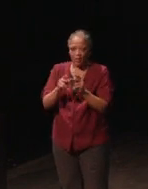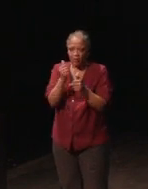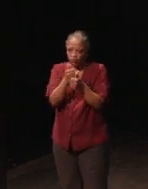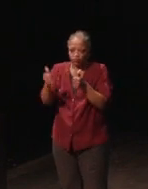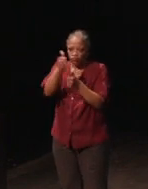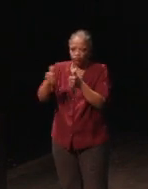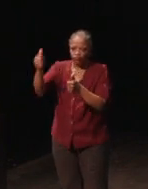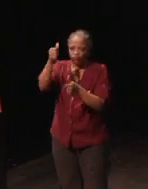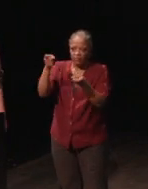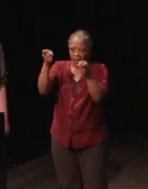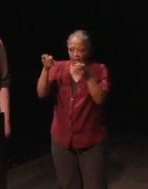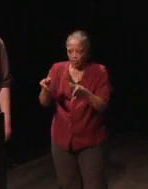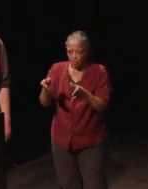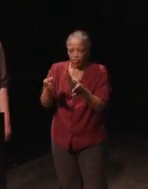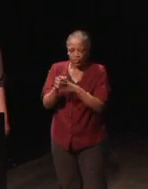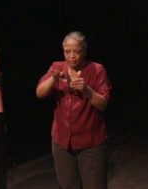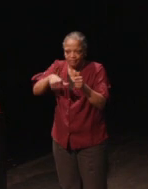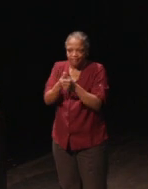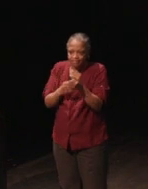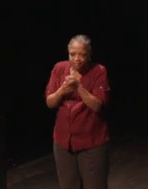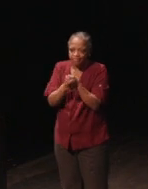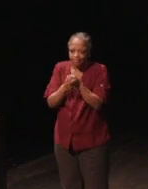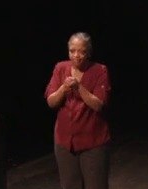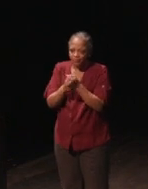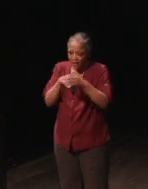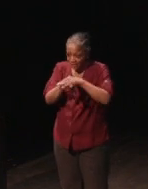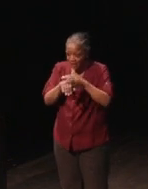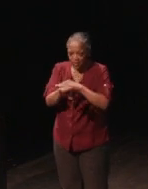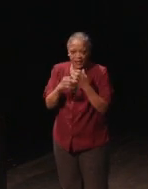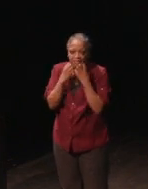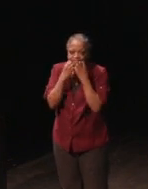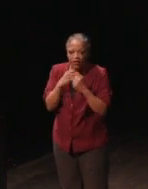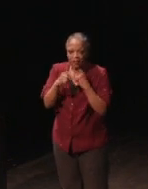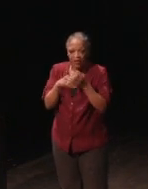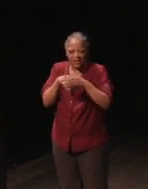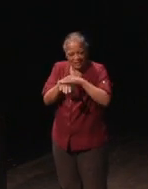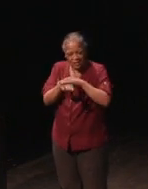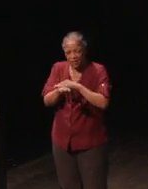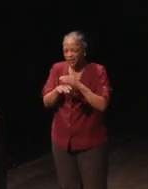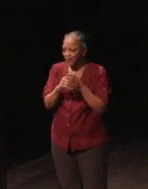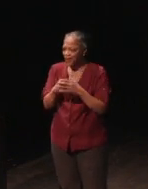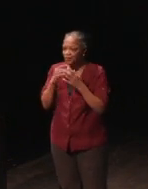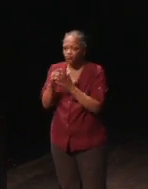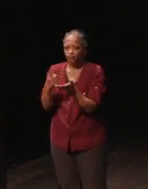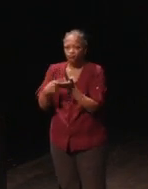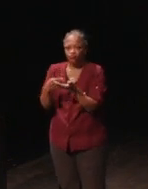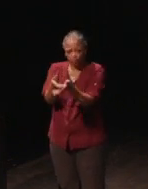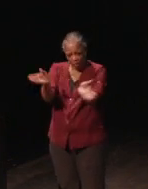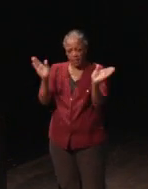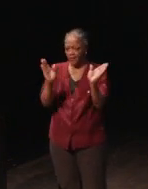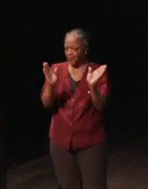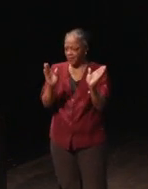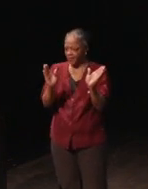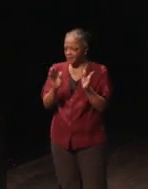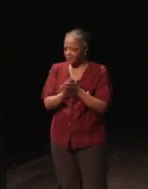management getting behind accessibility, caring about it, and talking publicly about it, as well. So, I've got a few examples of that.